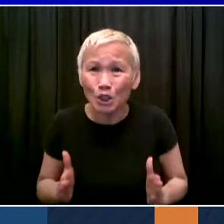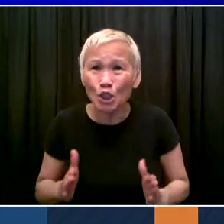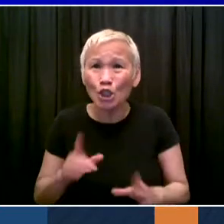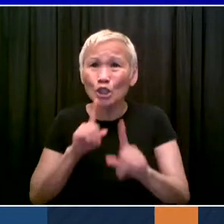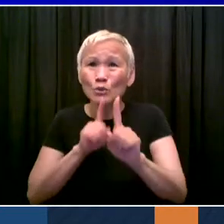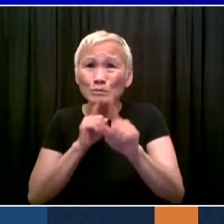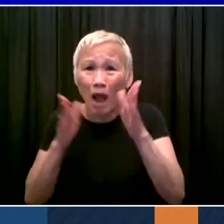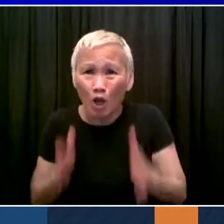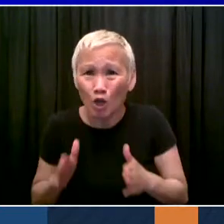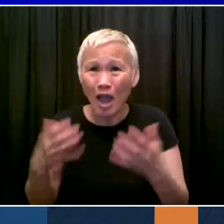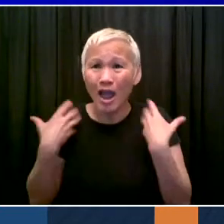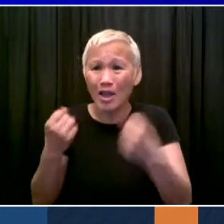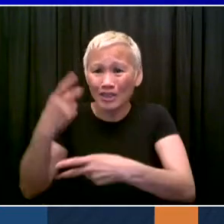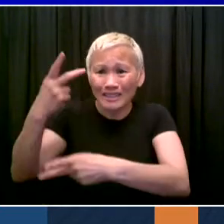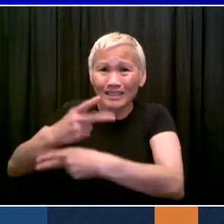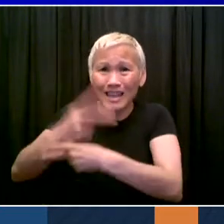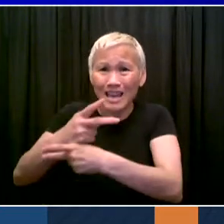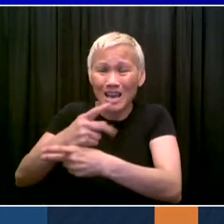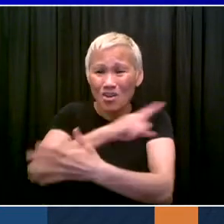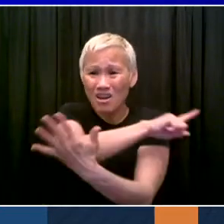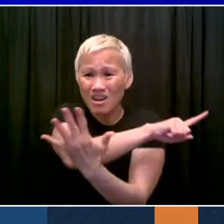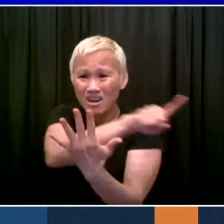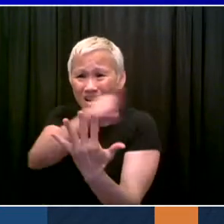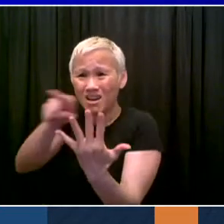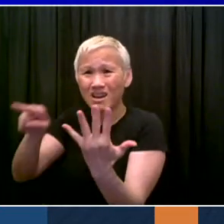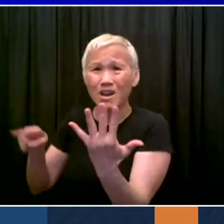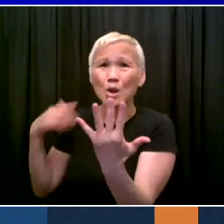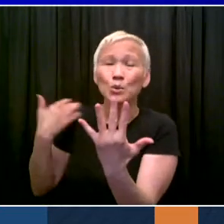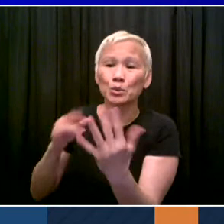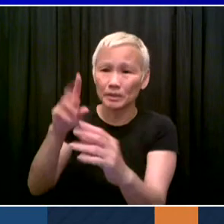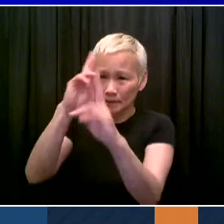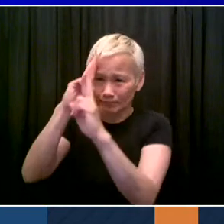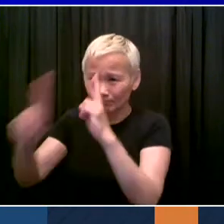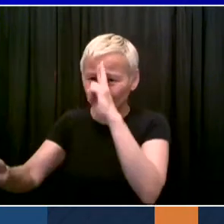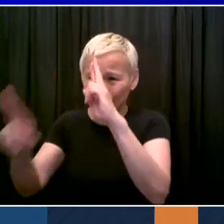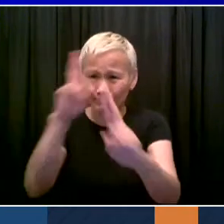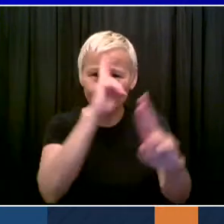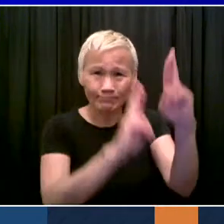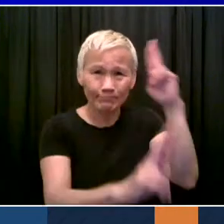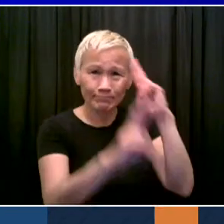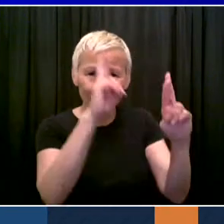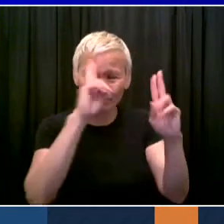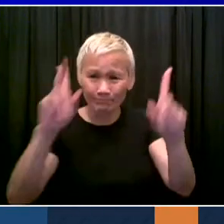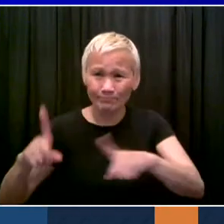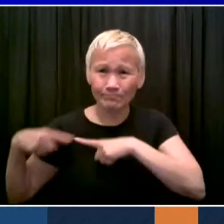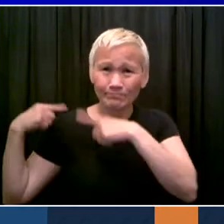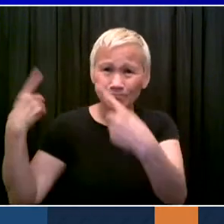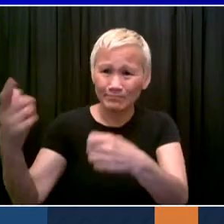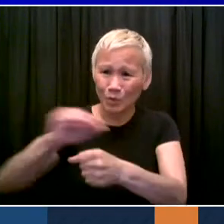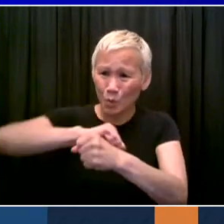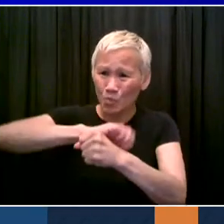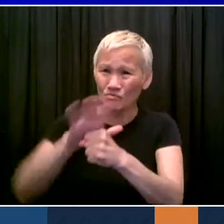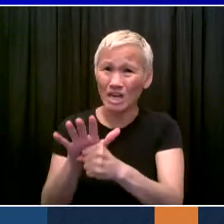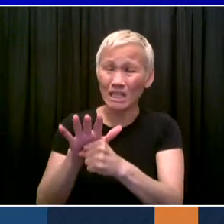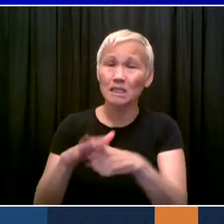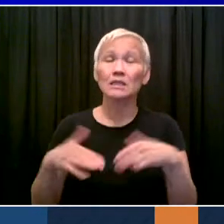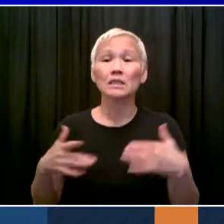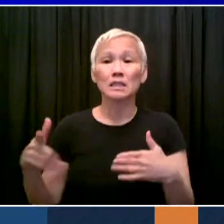NEW YORK CITY'S TOUGHEST HOUR, HEALTHCAR E HEROES, FIRST RESPONDERS, ESESNTAIL WORKERS, ARE EDUCATORS. WE RAE